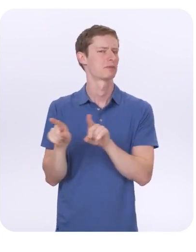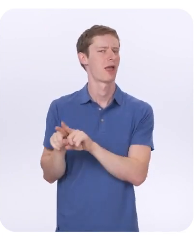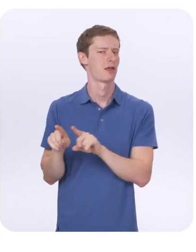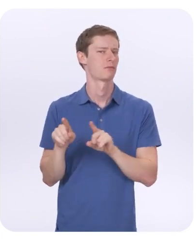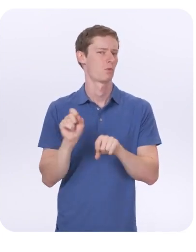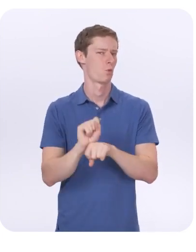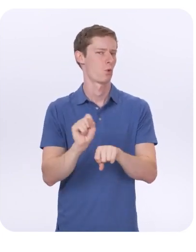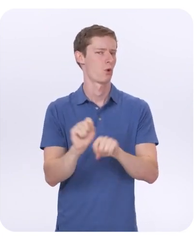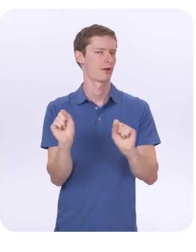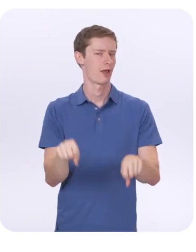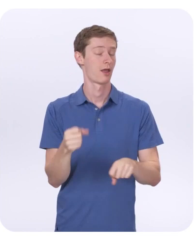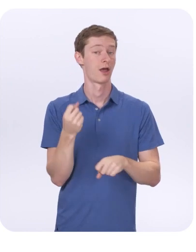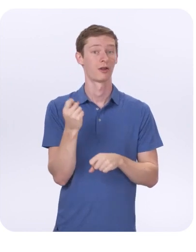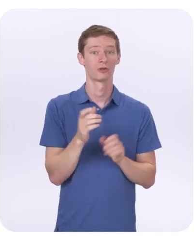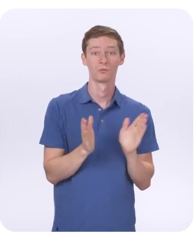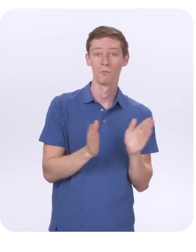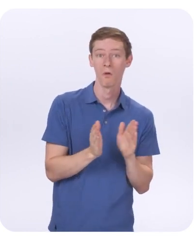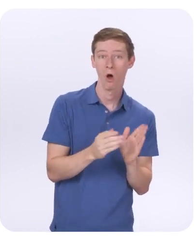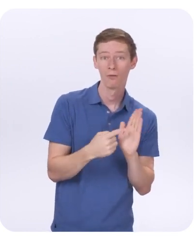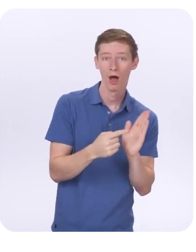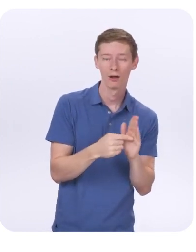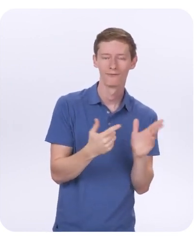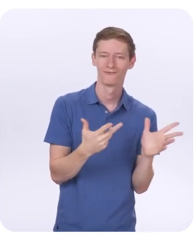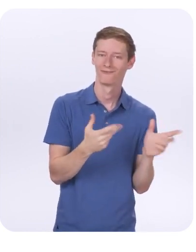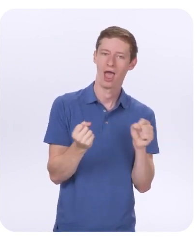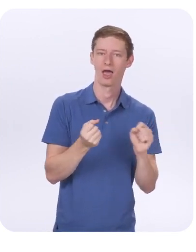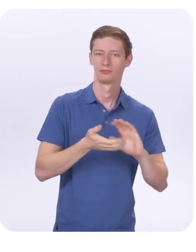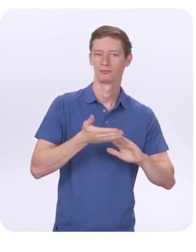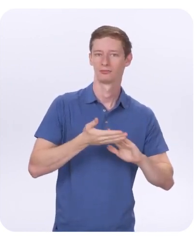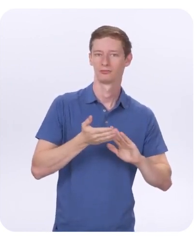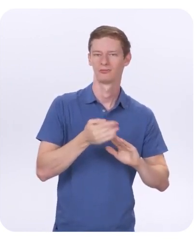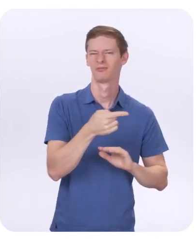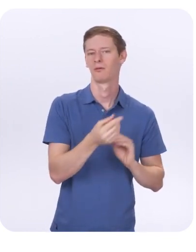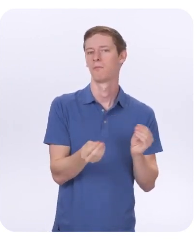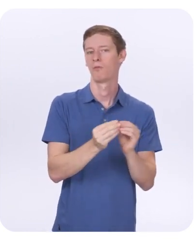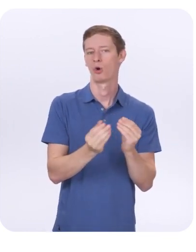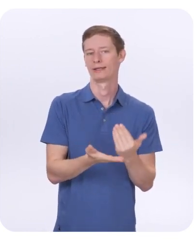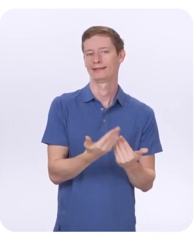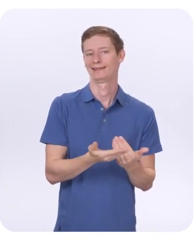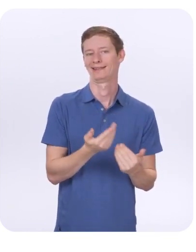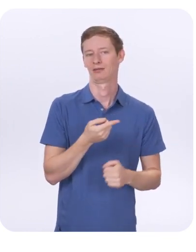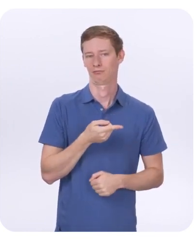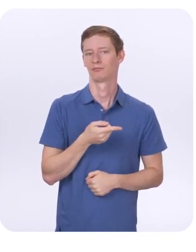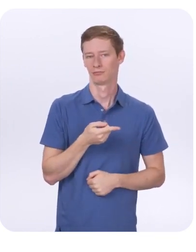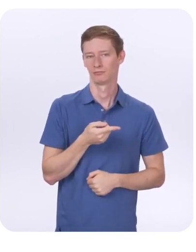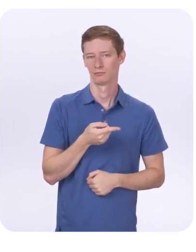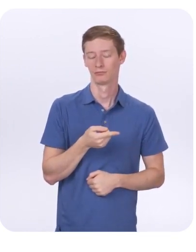The 7B model can easily be run on a single GPU or even on a CPU